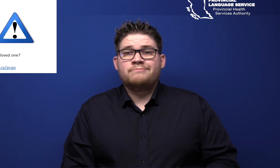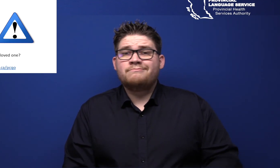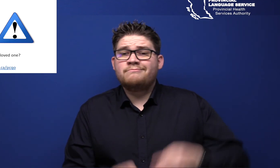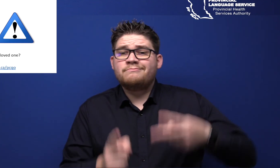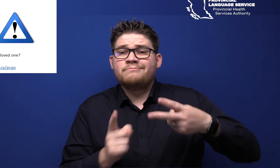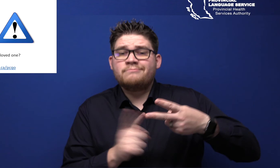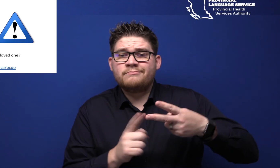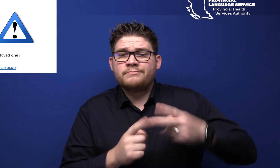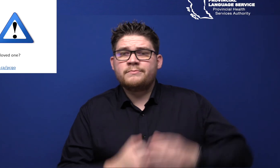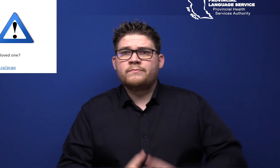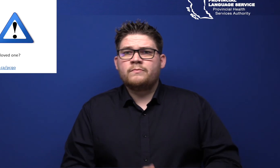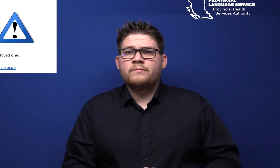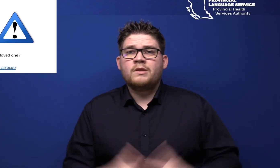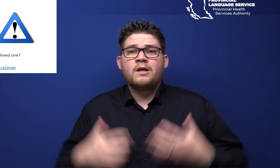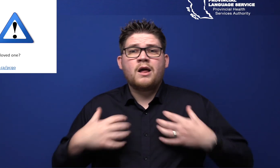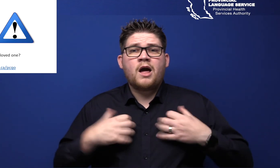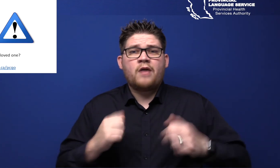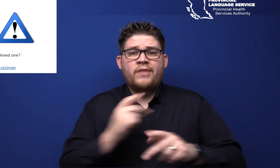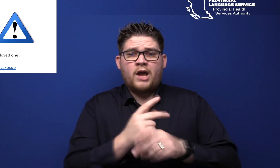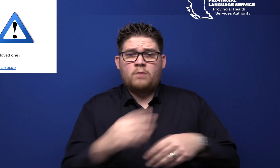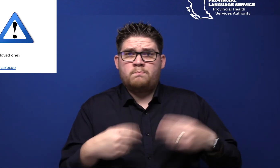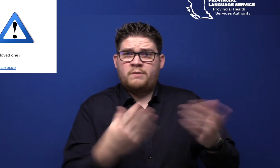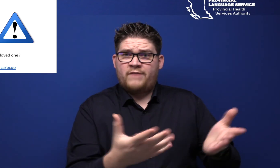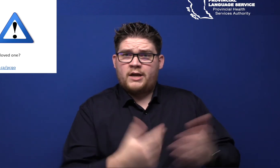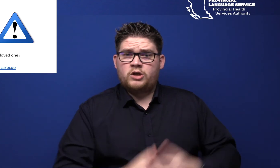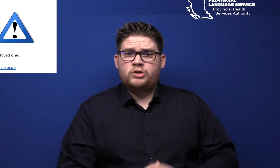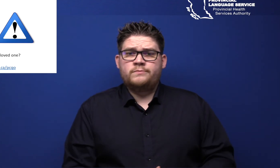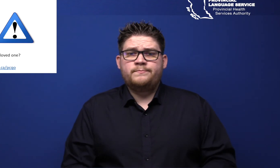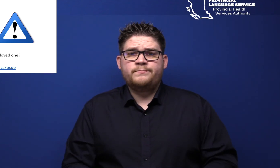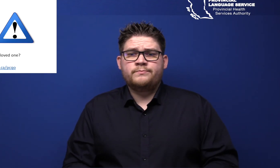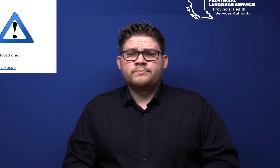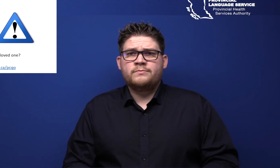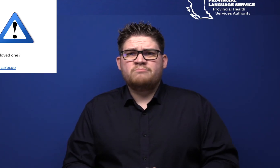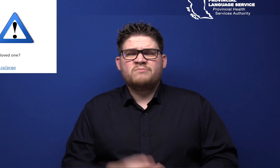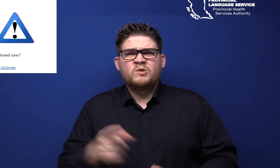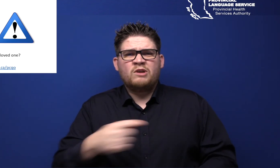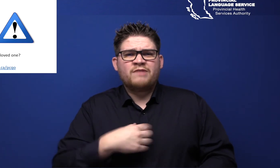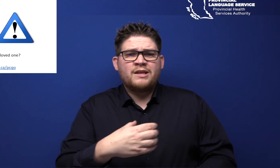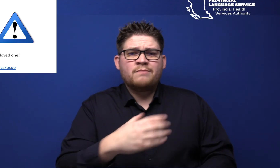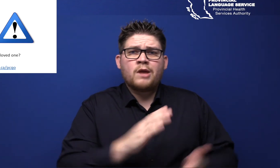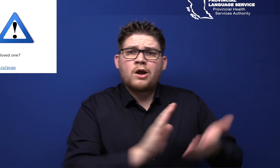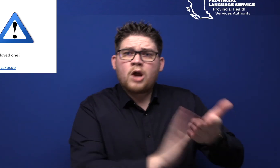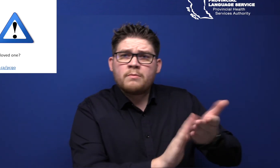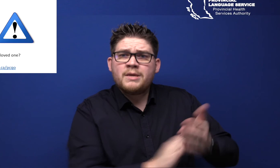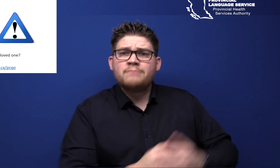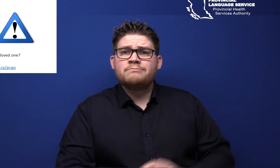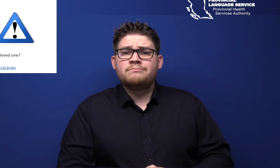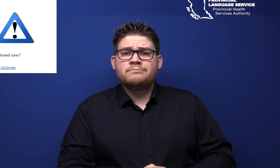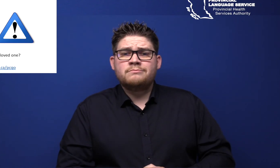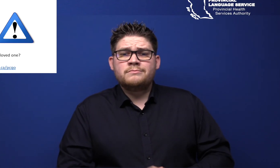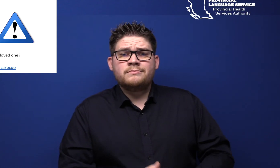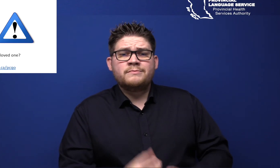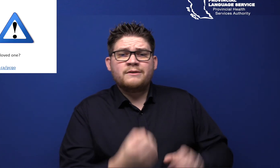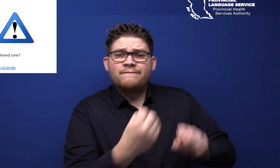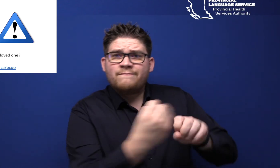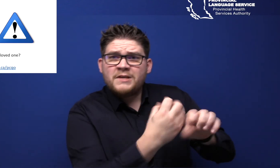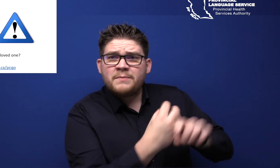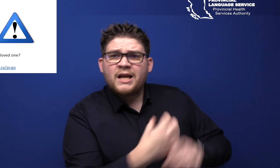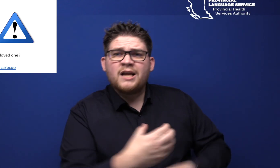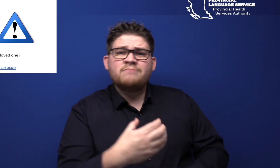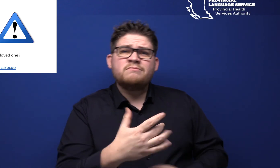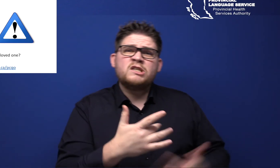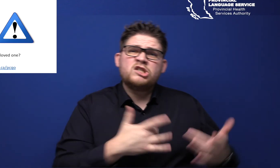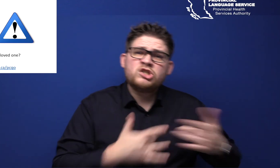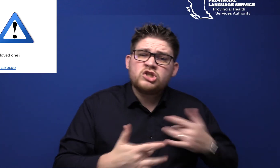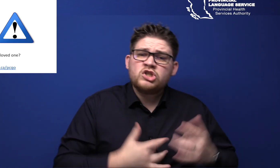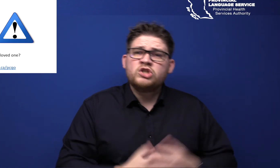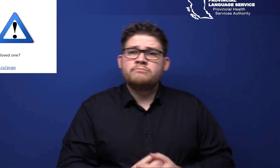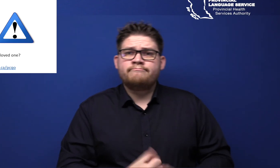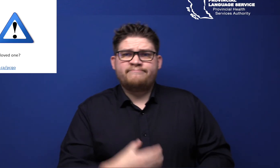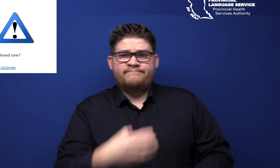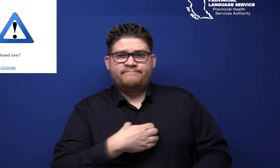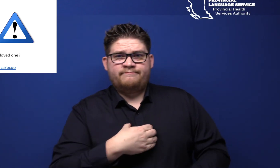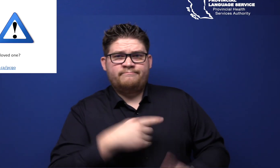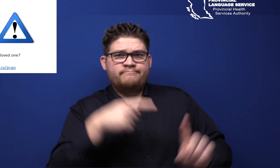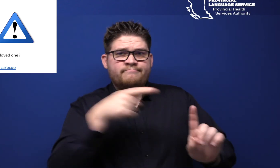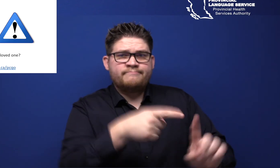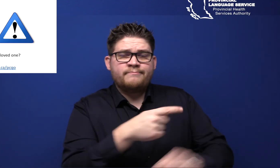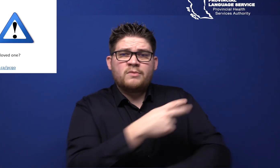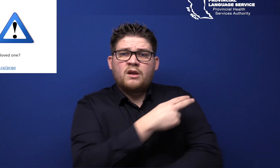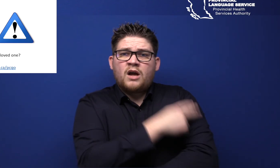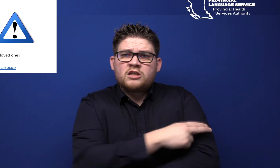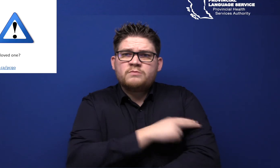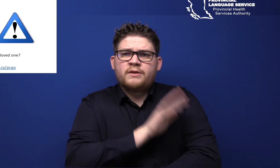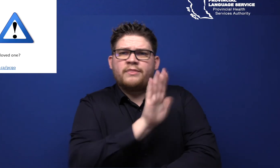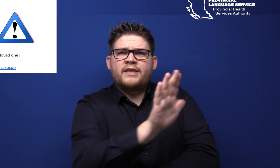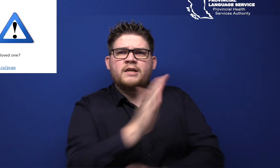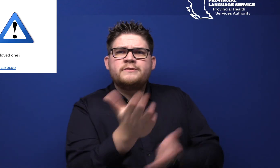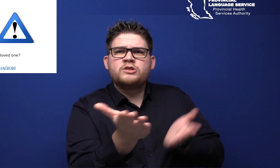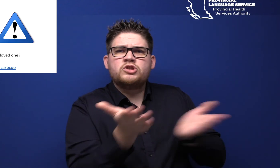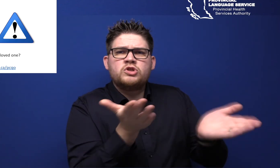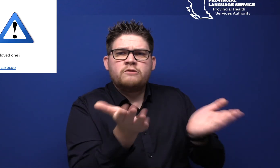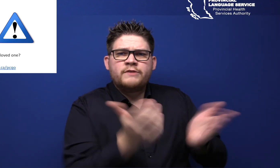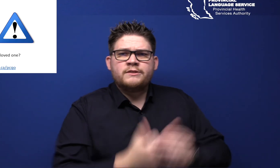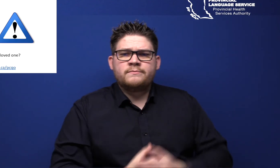THE SECOND QUALITY ASSURANCE IS FOR THE HEALTH CARE PROVIDERS. IF THERE'S COMPLIMENTS COMPLAINTS FEEDBACK OR CONCERNS AROUND THE